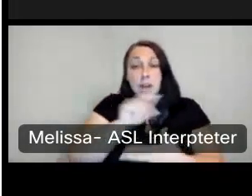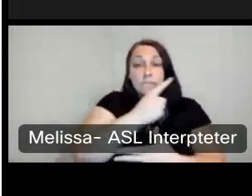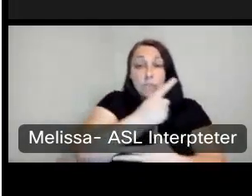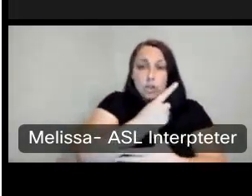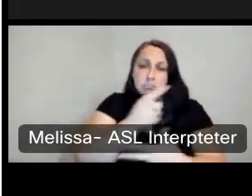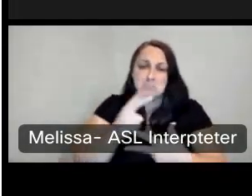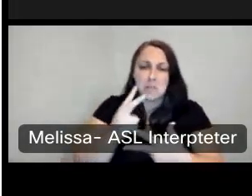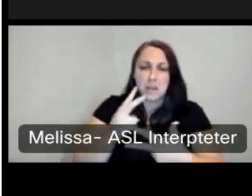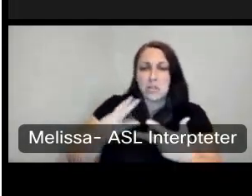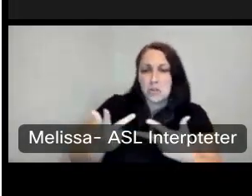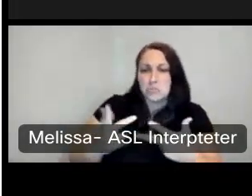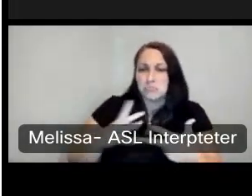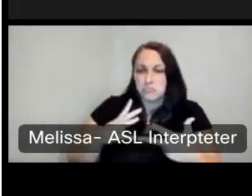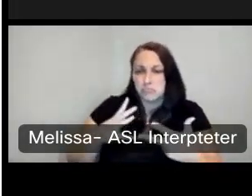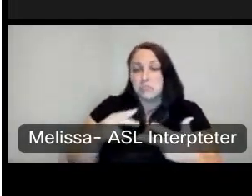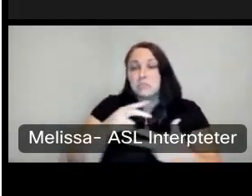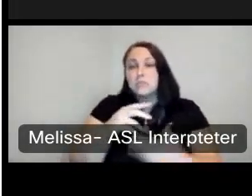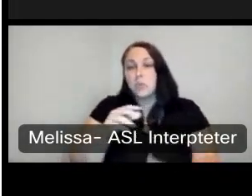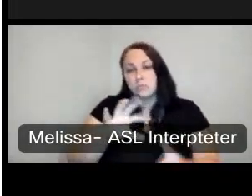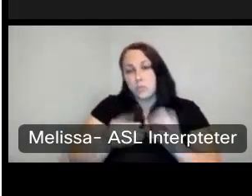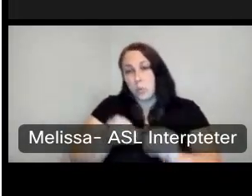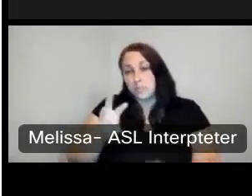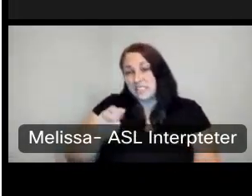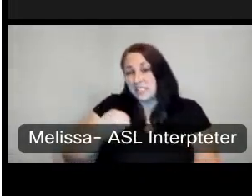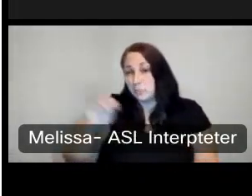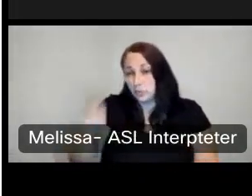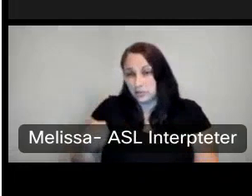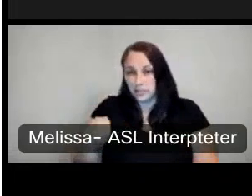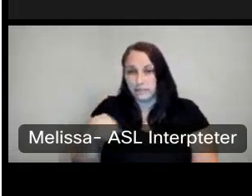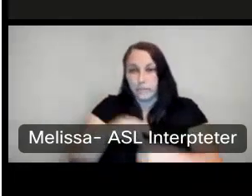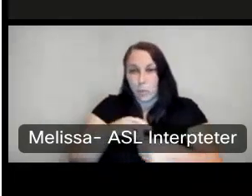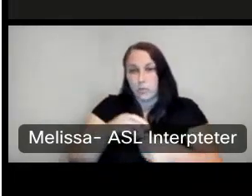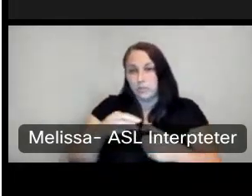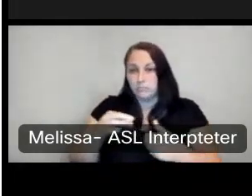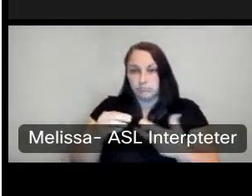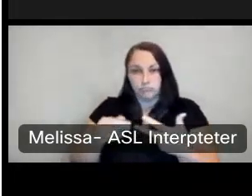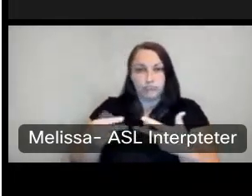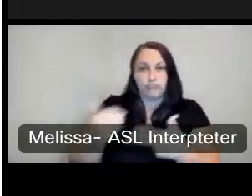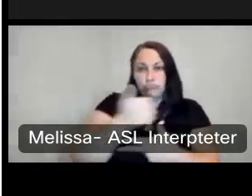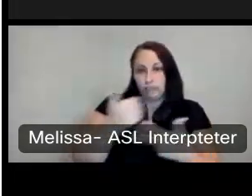award seven about 63 of its total stops and the remaining stops are in ward 6.